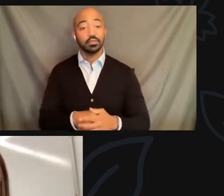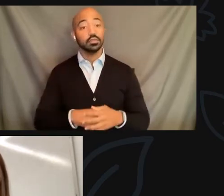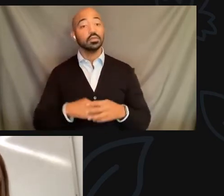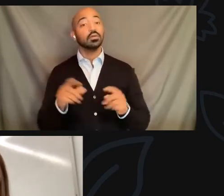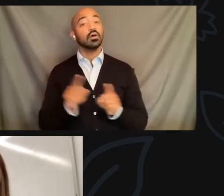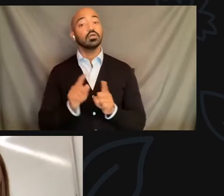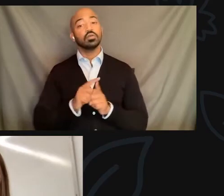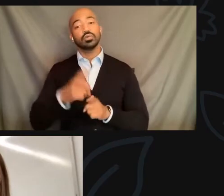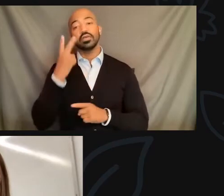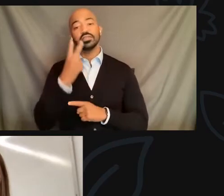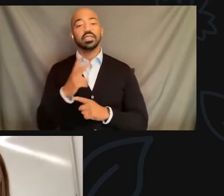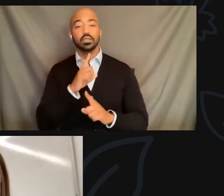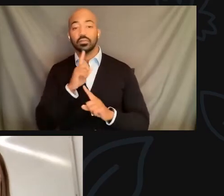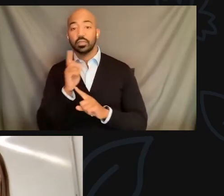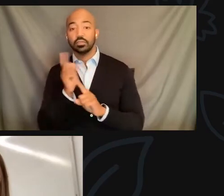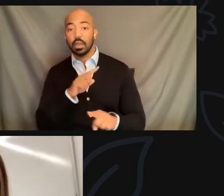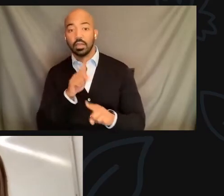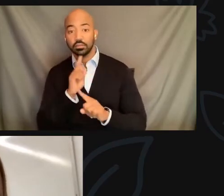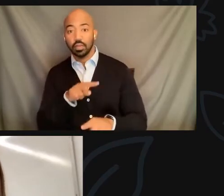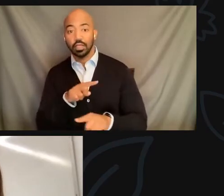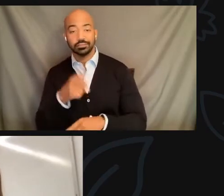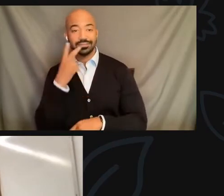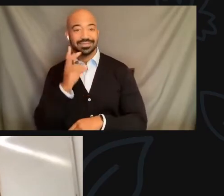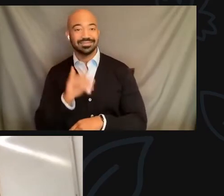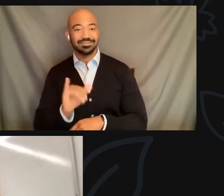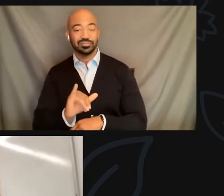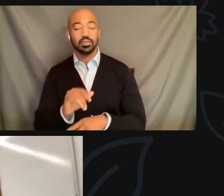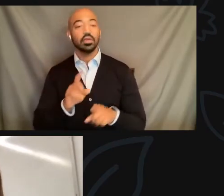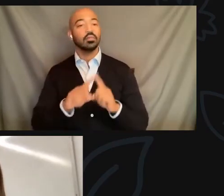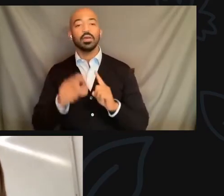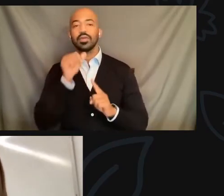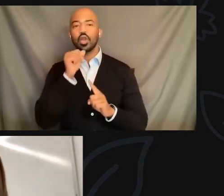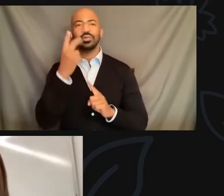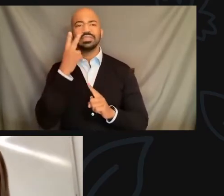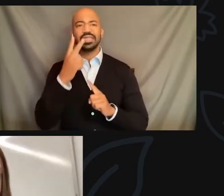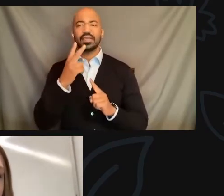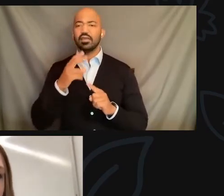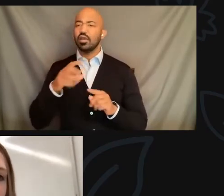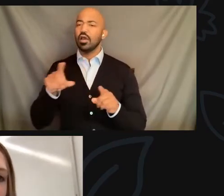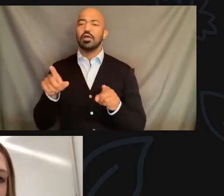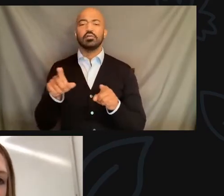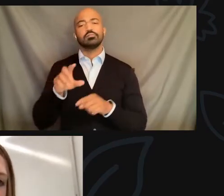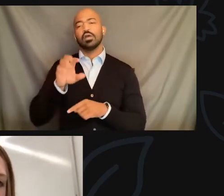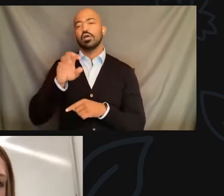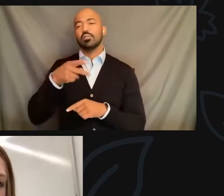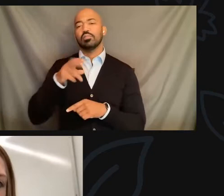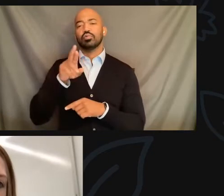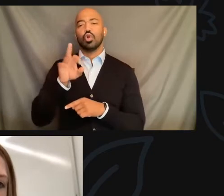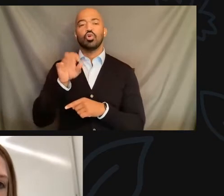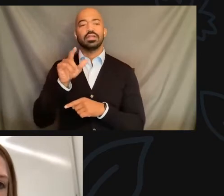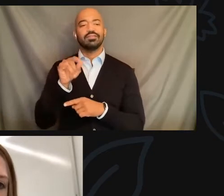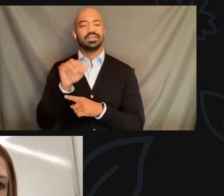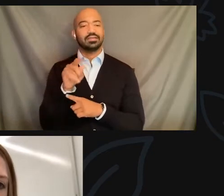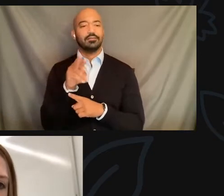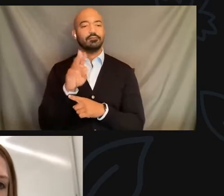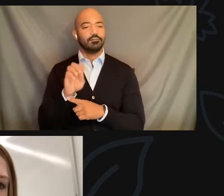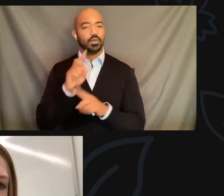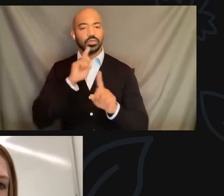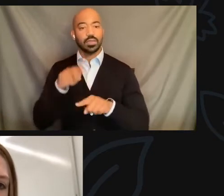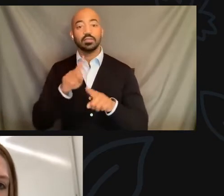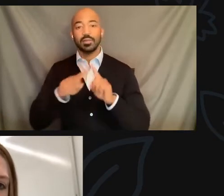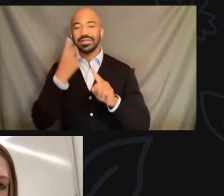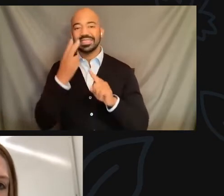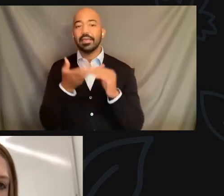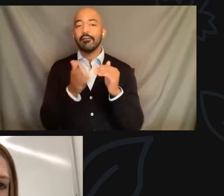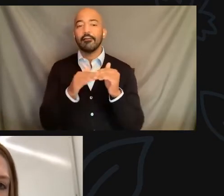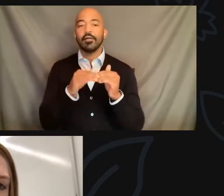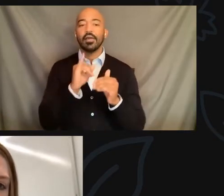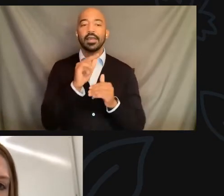response. But it's not. We don't see a proliferative response. But we see shift in balance of IOC to LC one, something that I